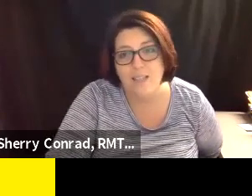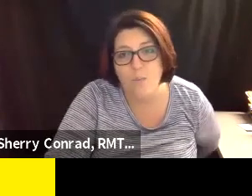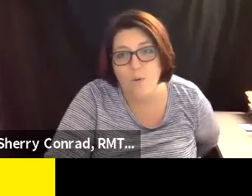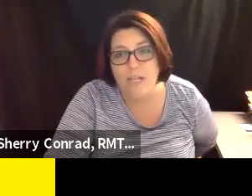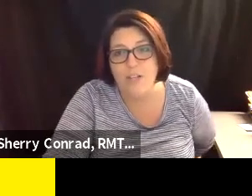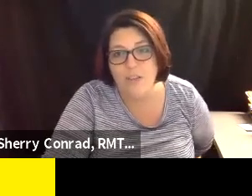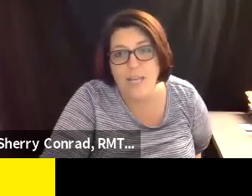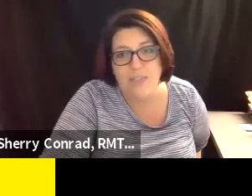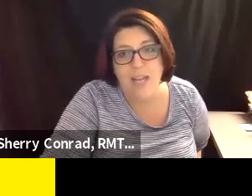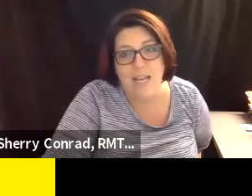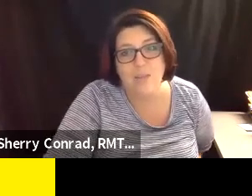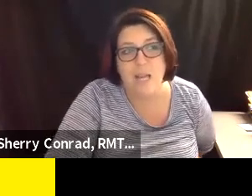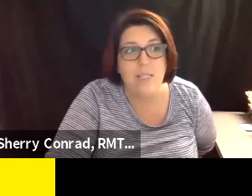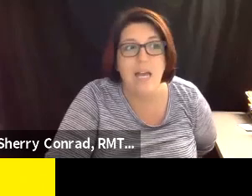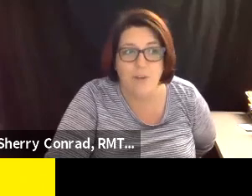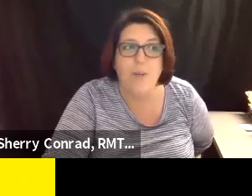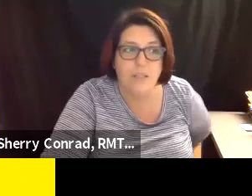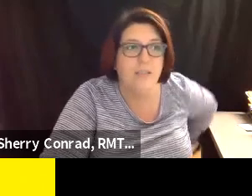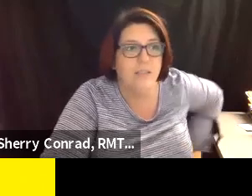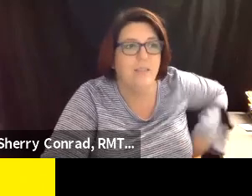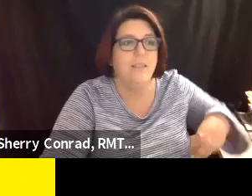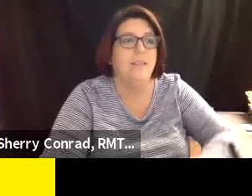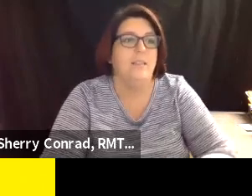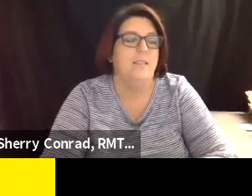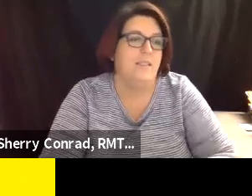we'll make sure that we get that announced out to everyone. Yes.